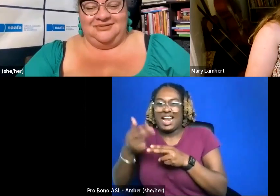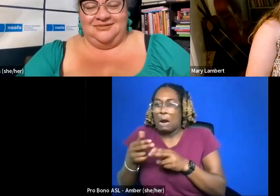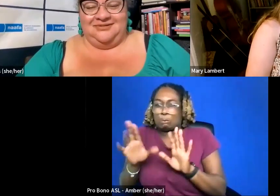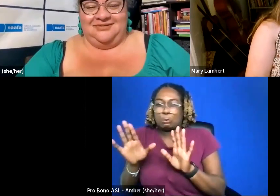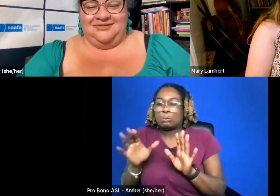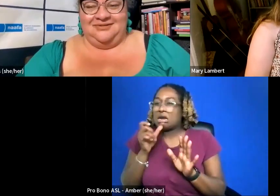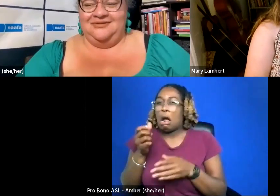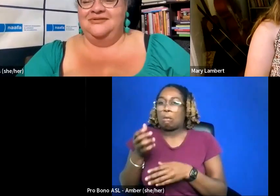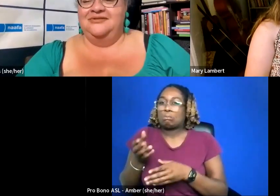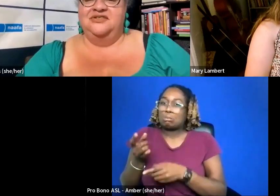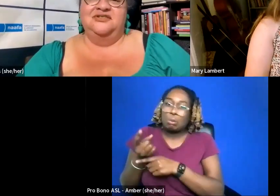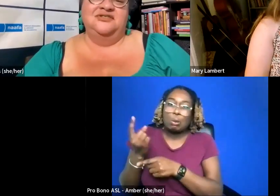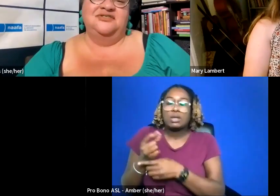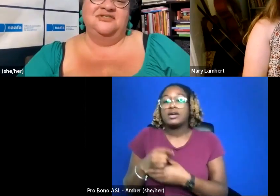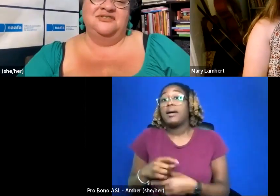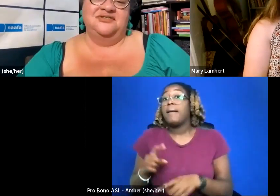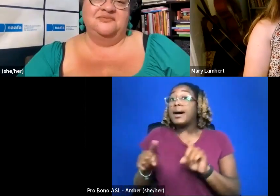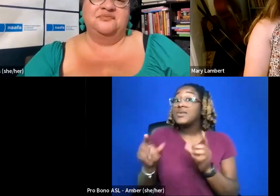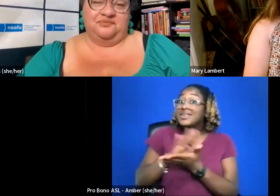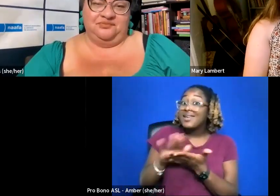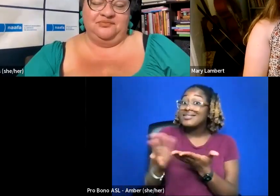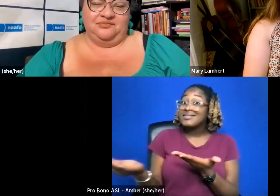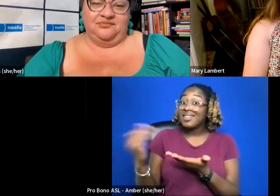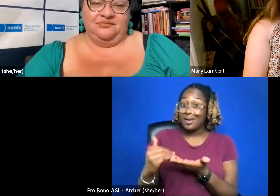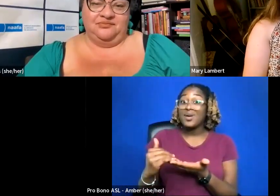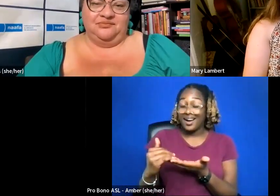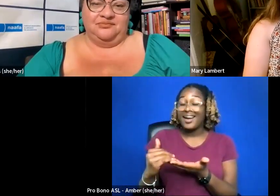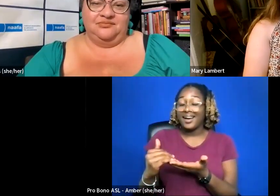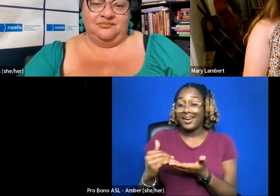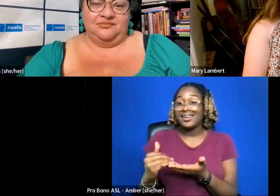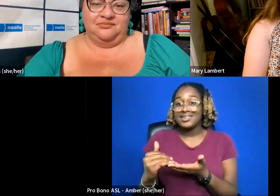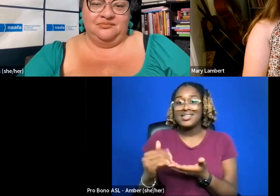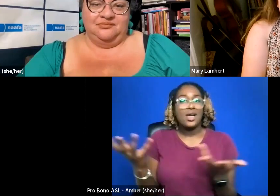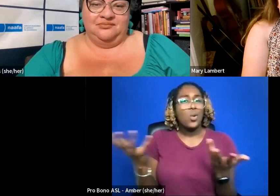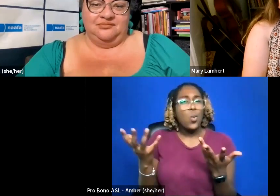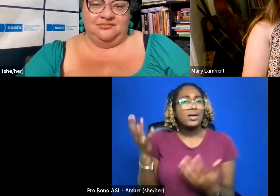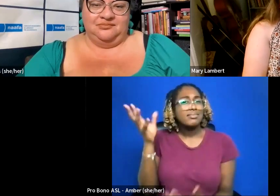but it was really neat to just collaborate, to be like, what sounds what sounds best?